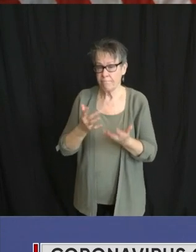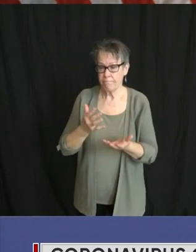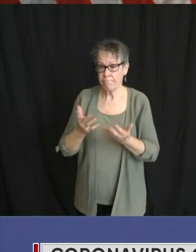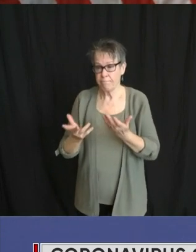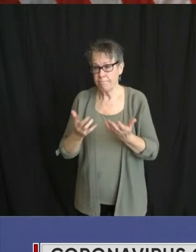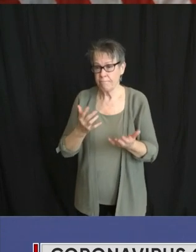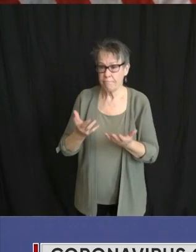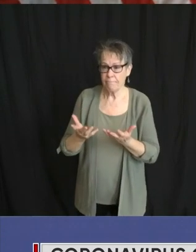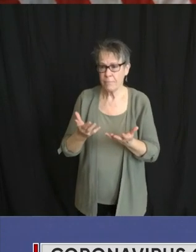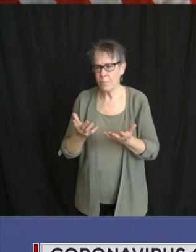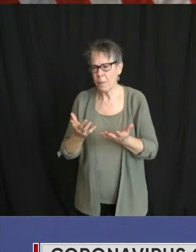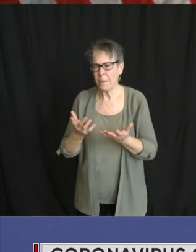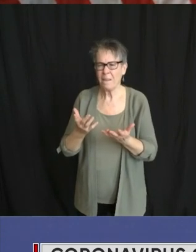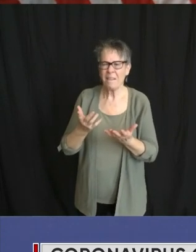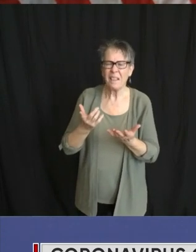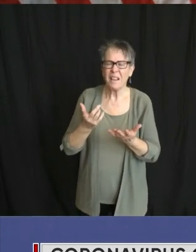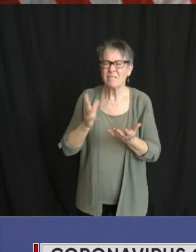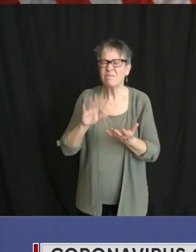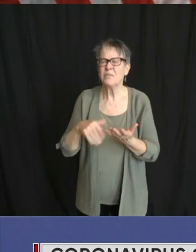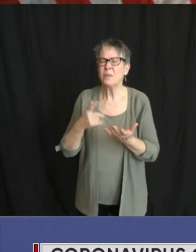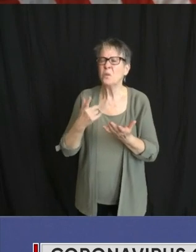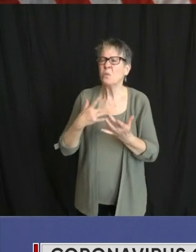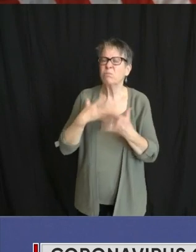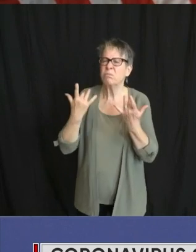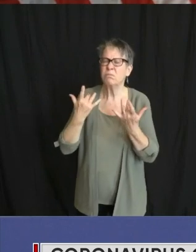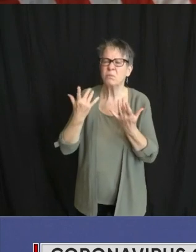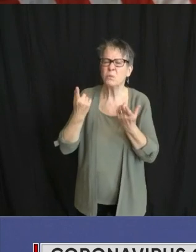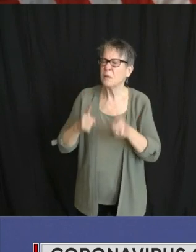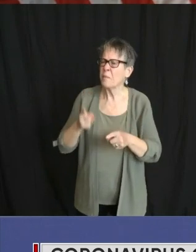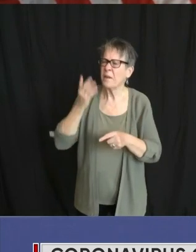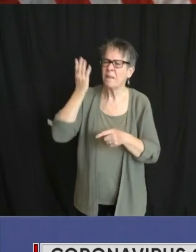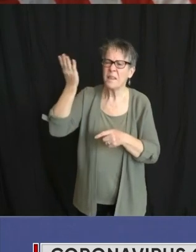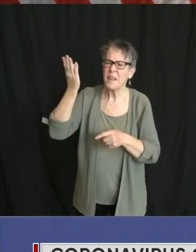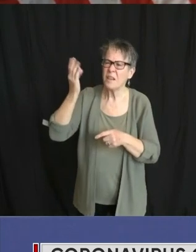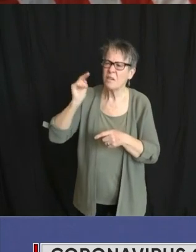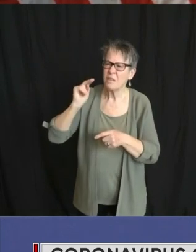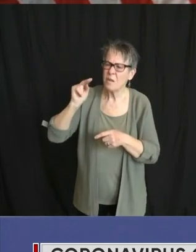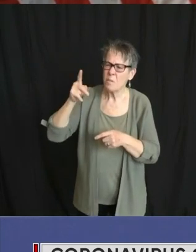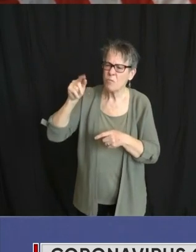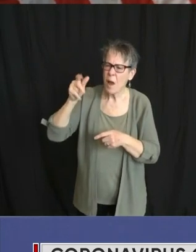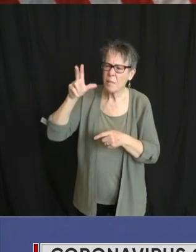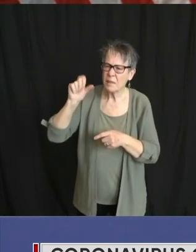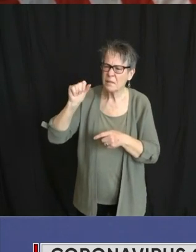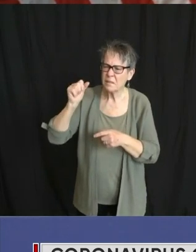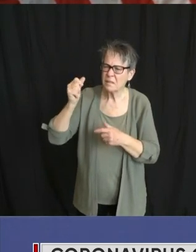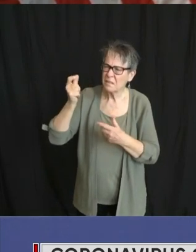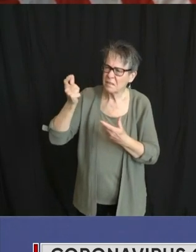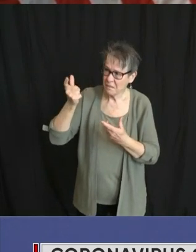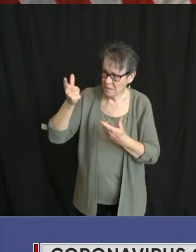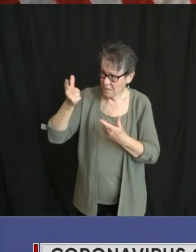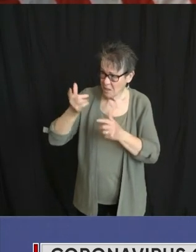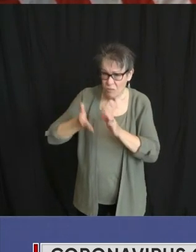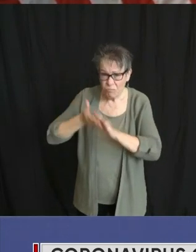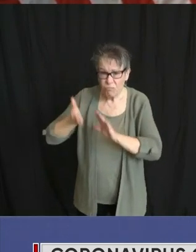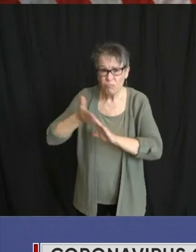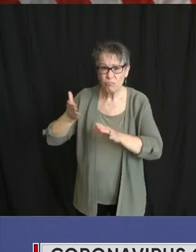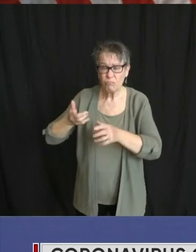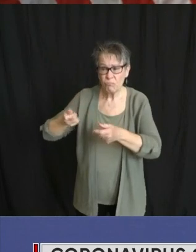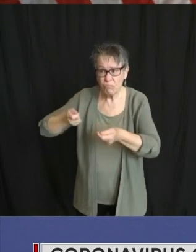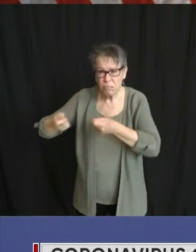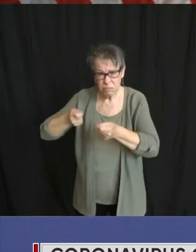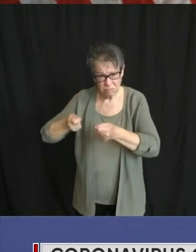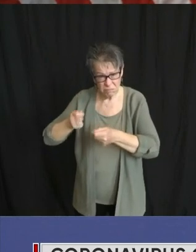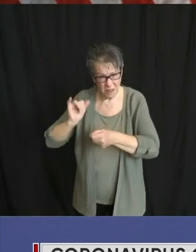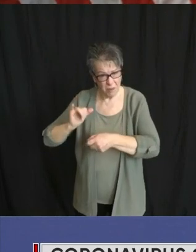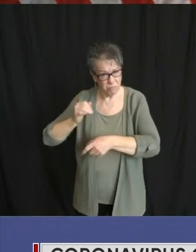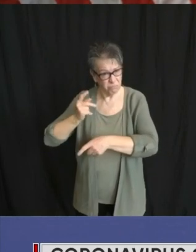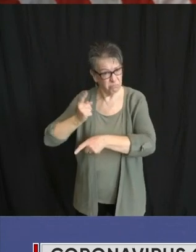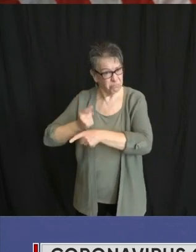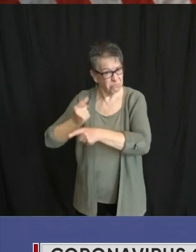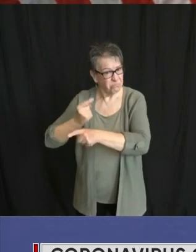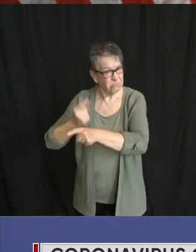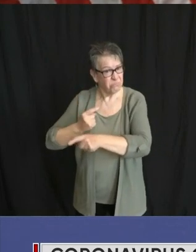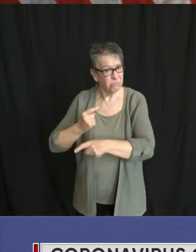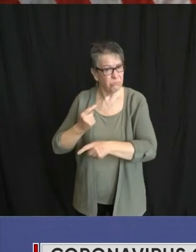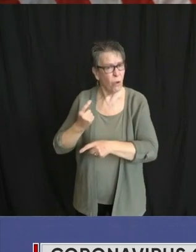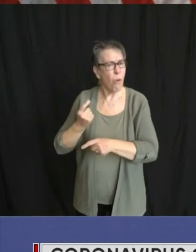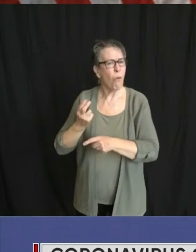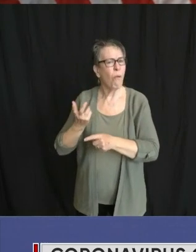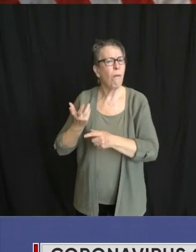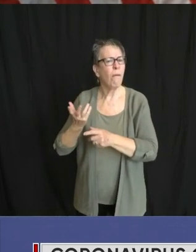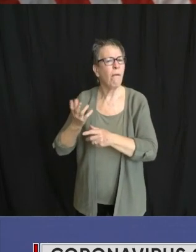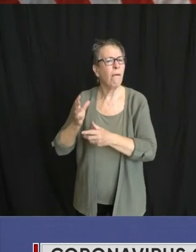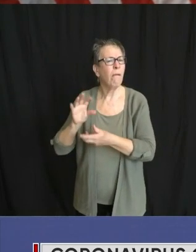WHETHER RIGHT COULD TALK ABOUT